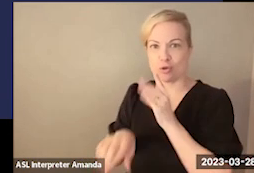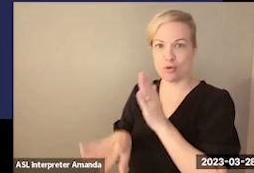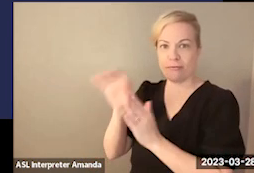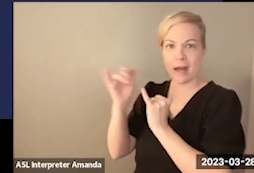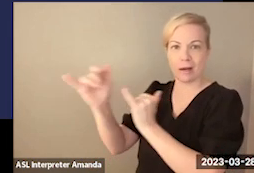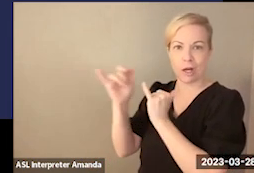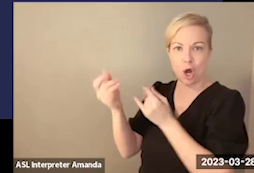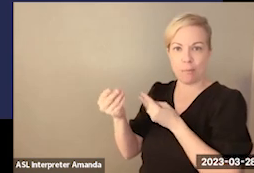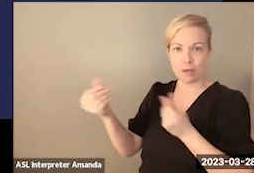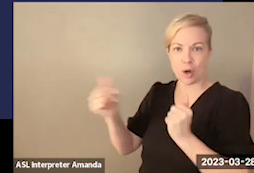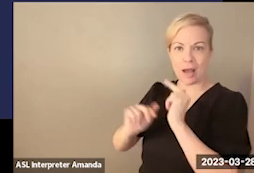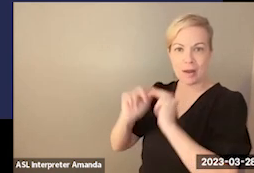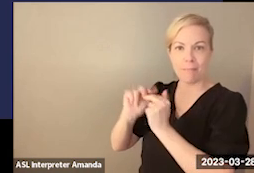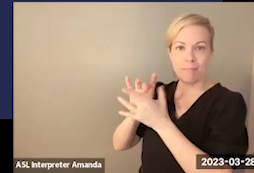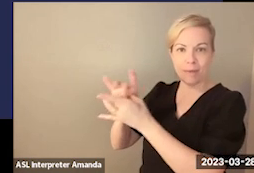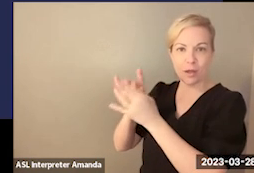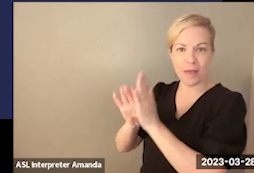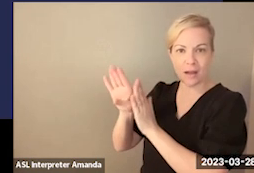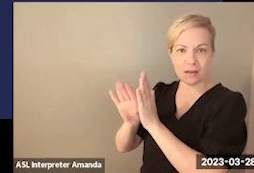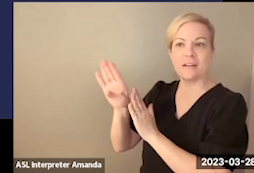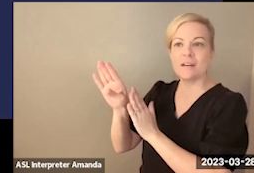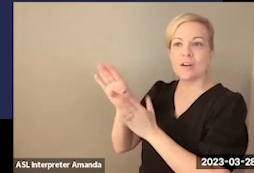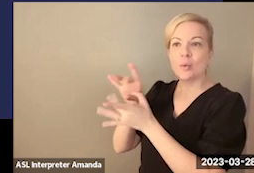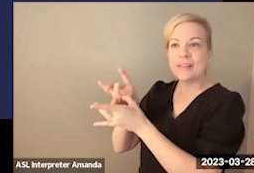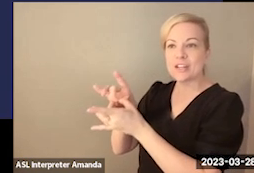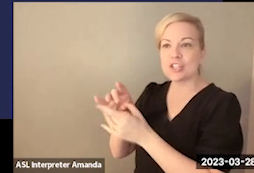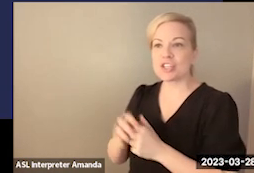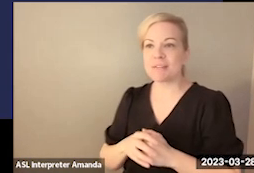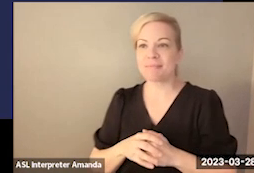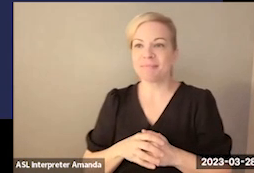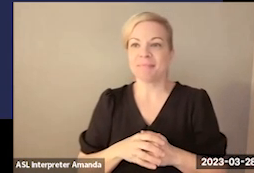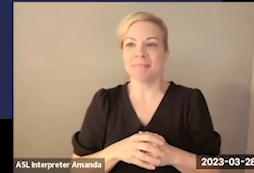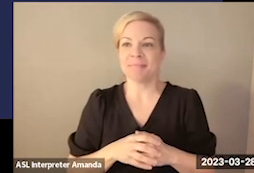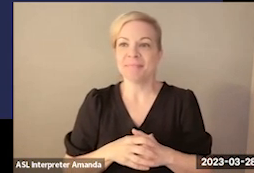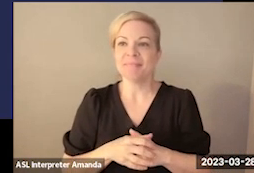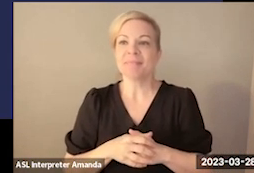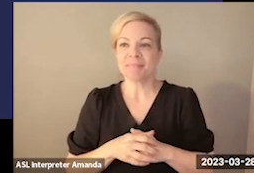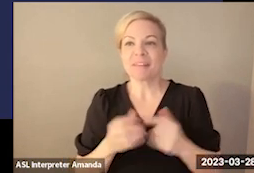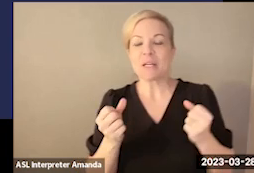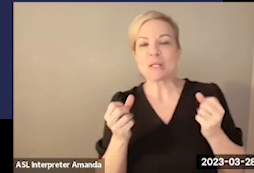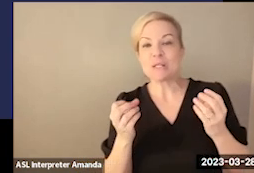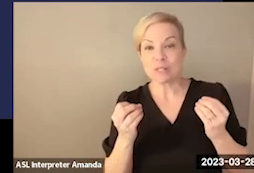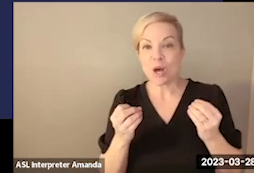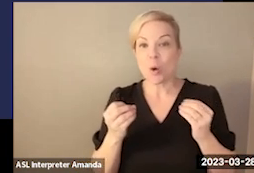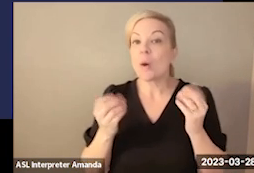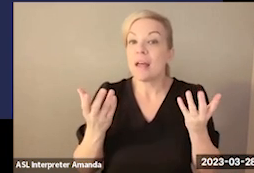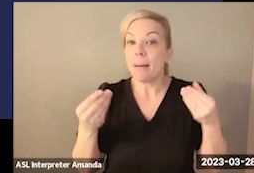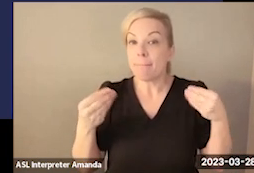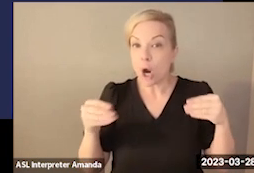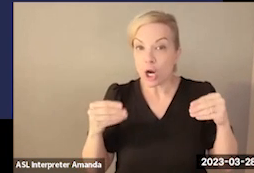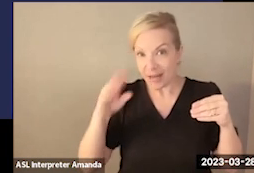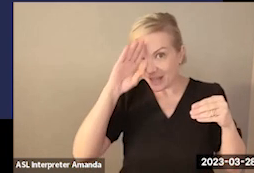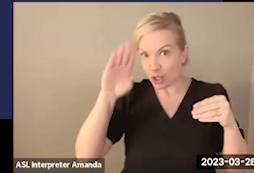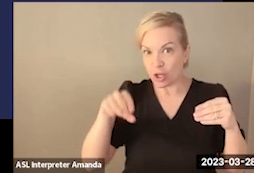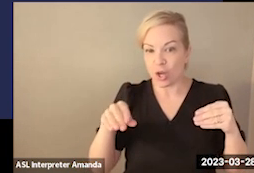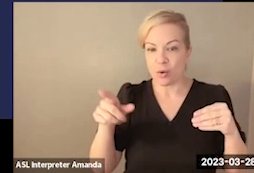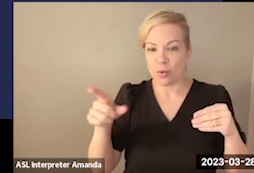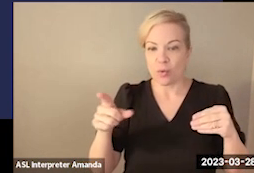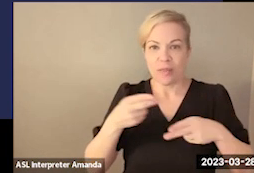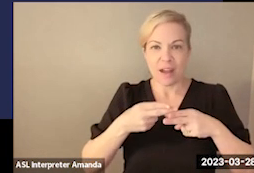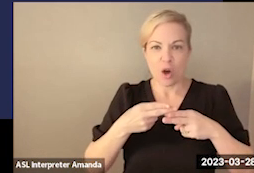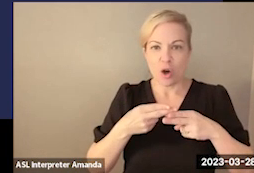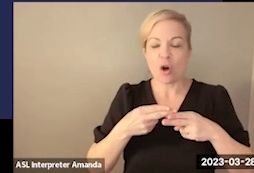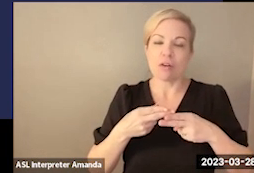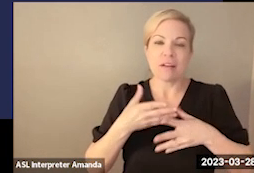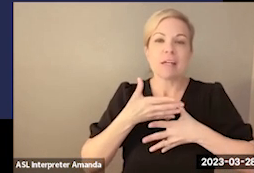Debbie Stine, Science & Technology Policy Academy: I have at this table. This is this is my book, for just it is part of something in marketing and marketing is called no like trust. So people have to get to know who you are.